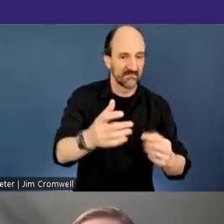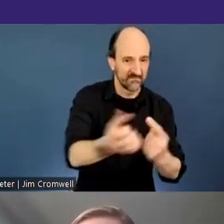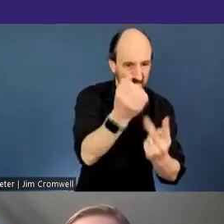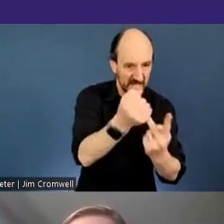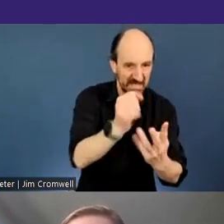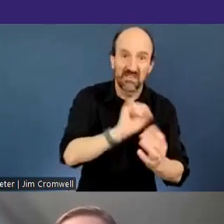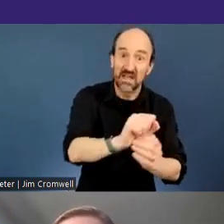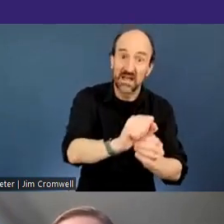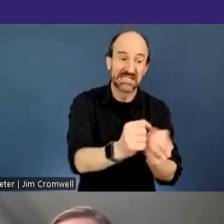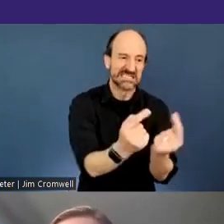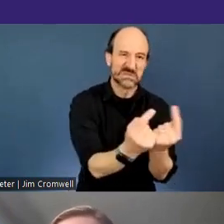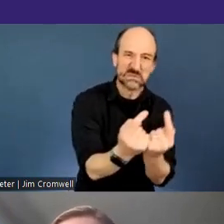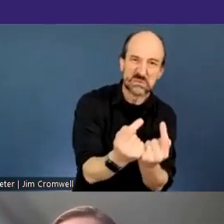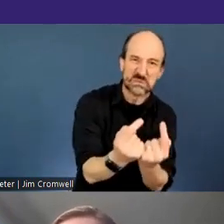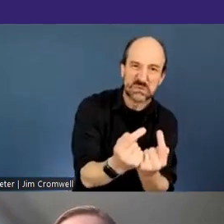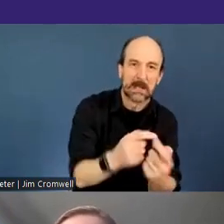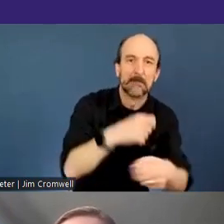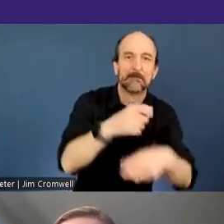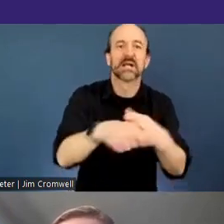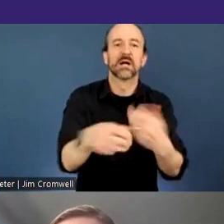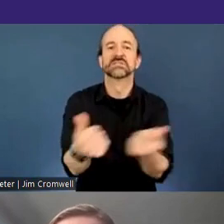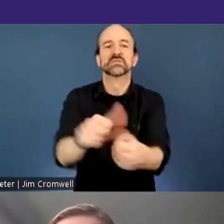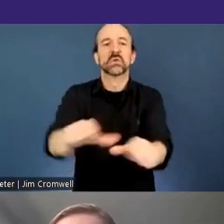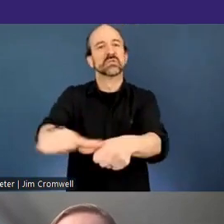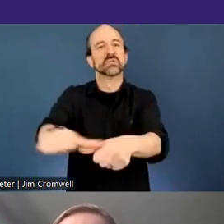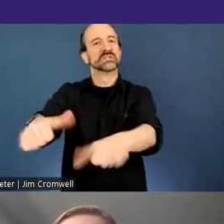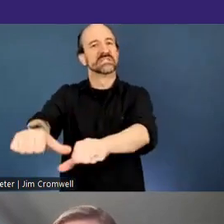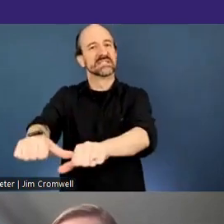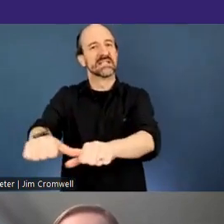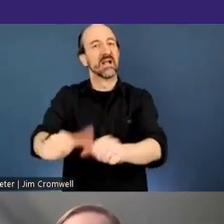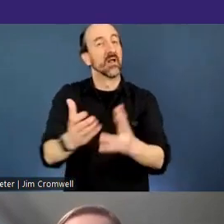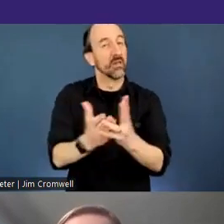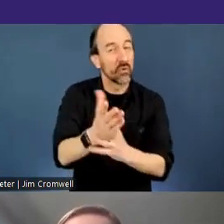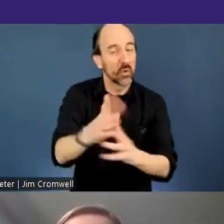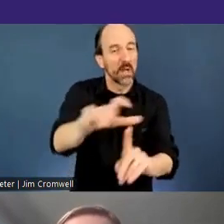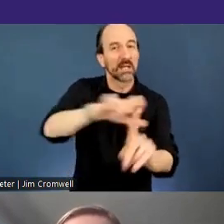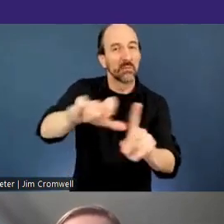of community based or community managed projects. We have also